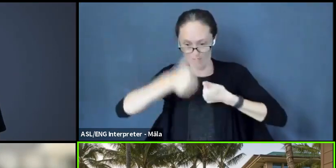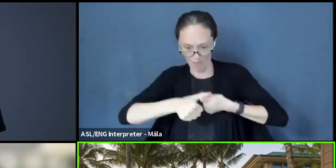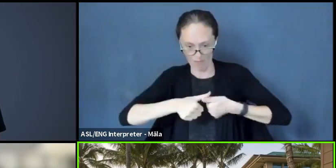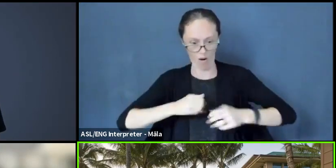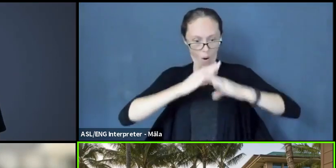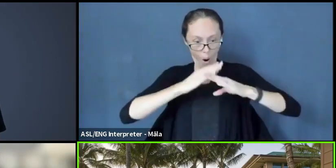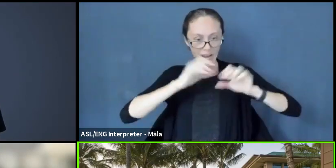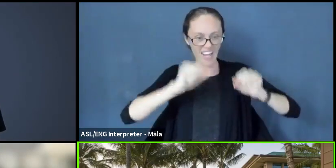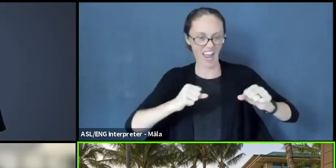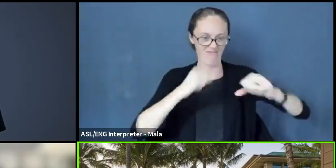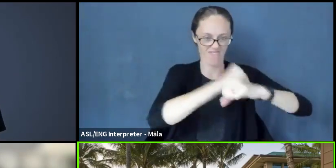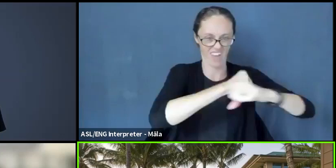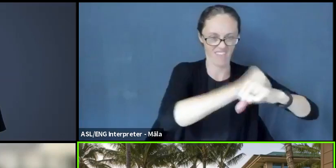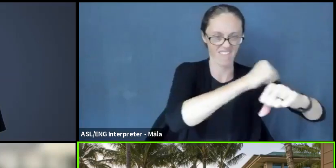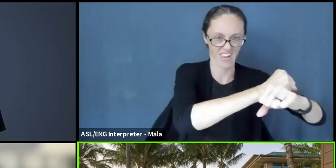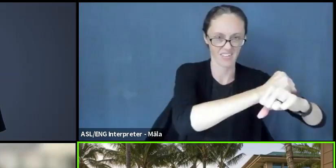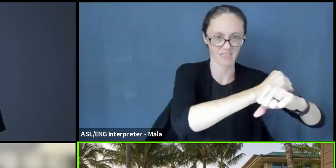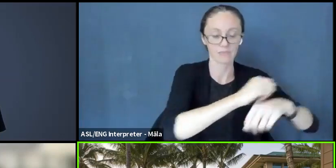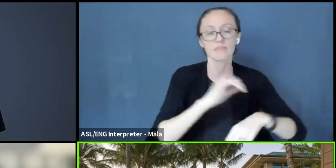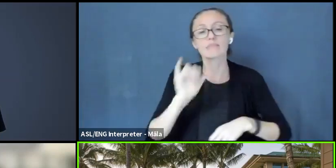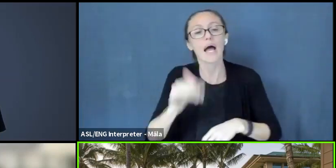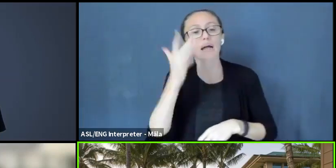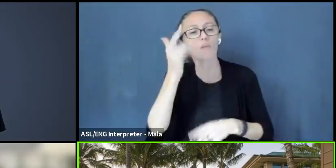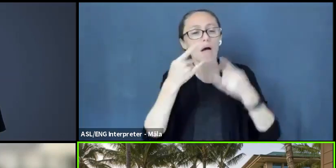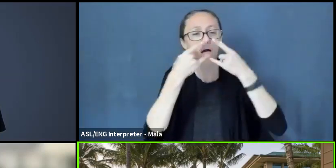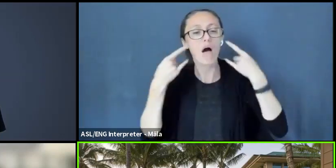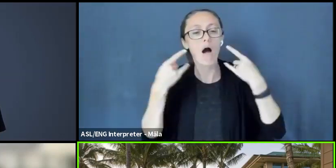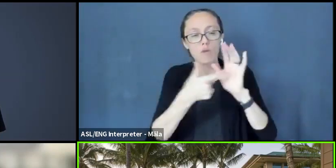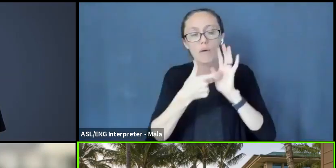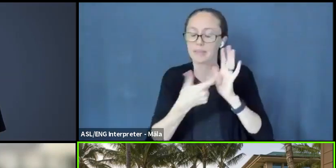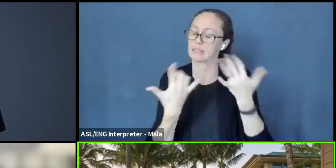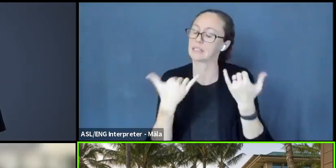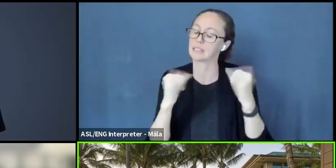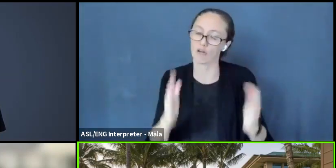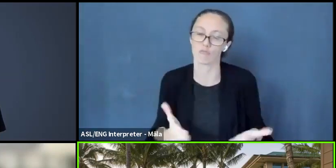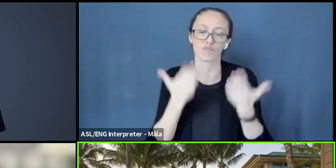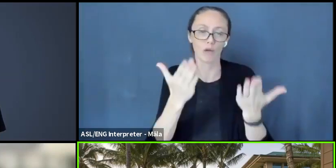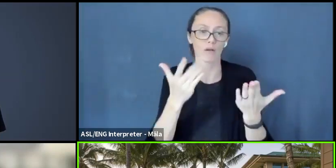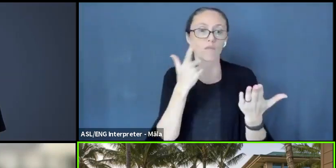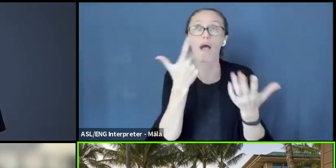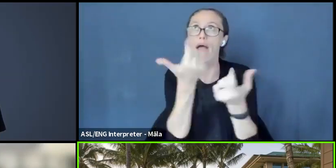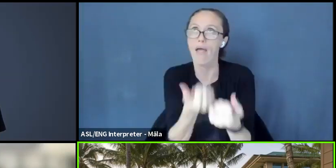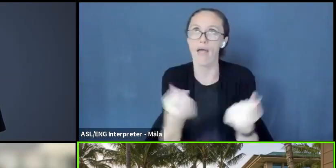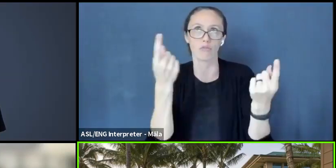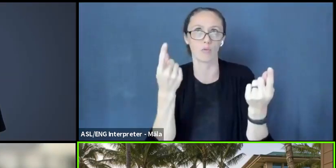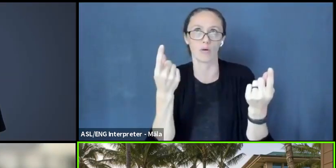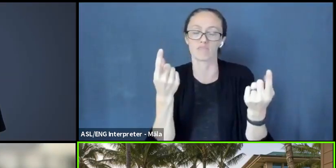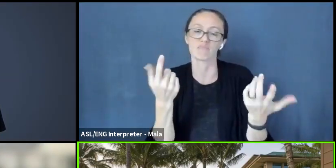That's the masking requirement is still recommended for everyone indoors regardless of vaccination